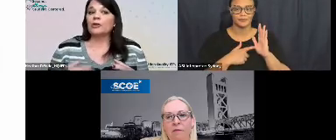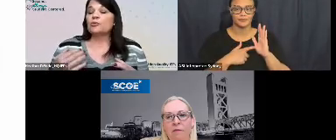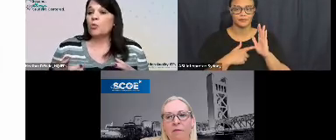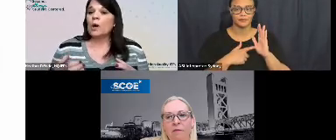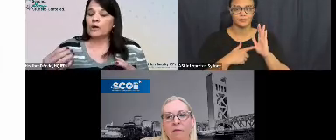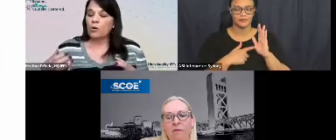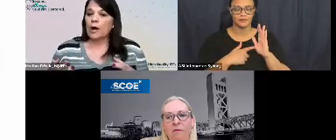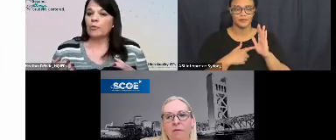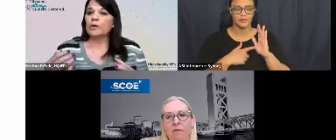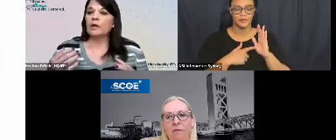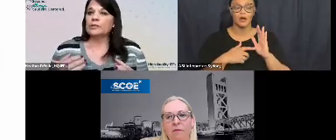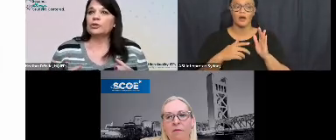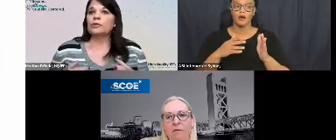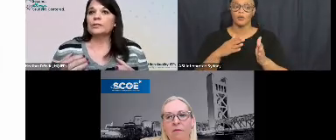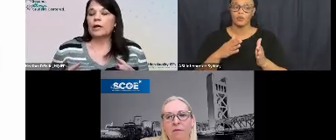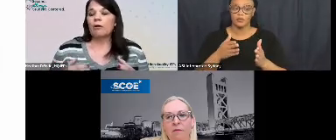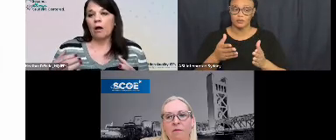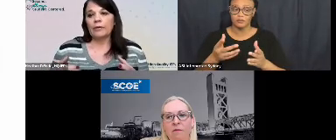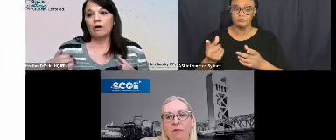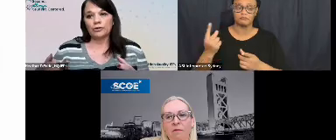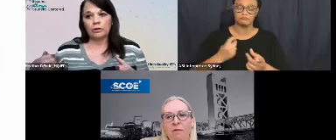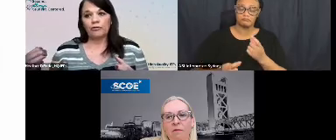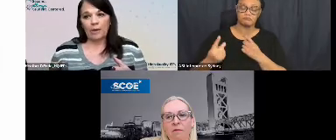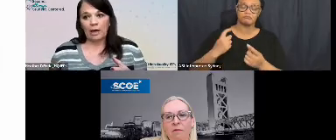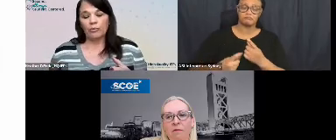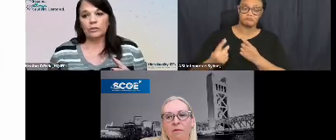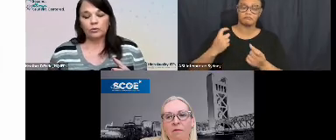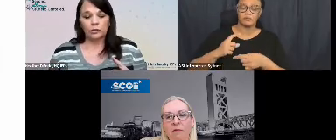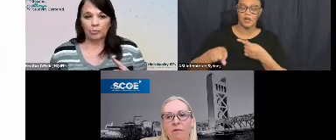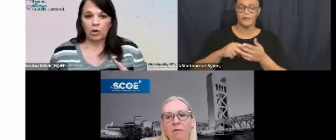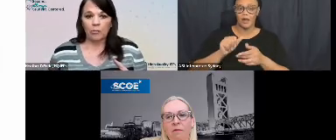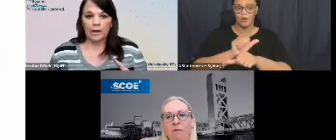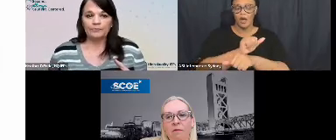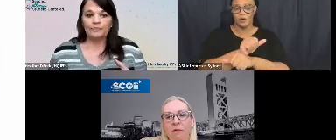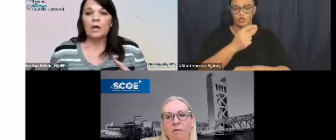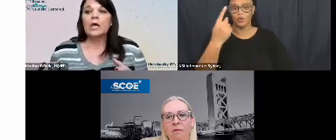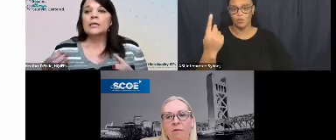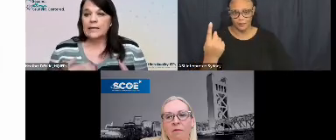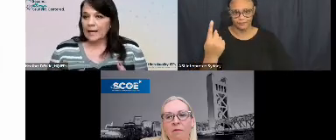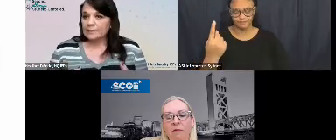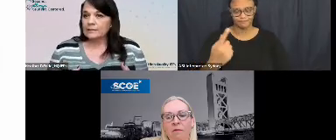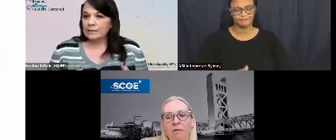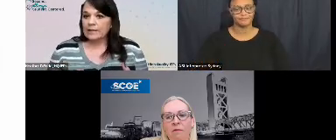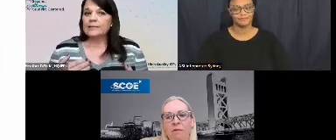the algebra 1 requirement and students that are on the alternative pathway to a diploma. Yes,